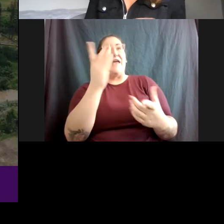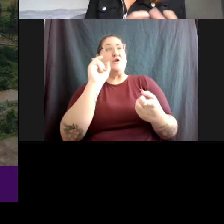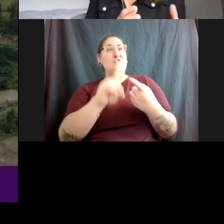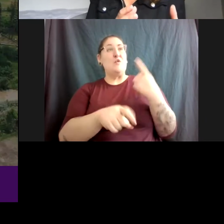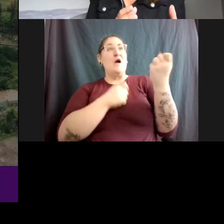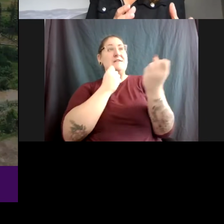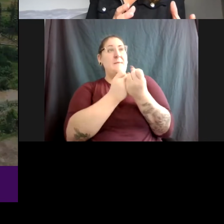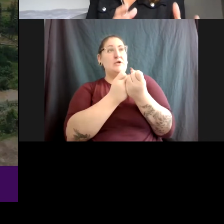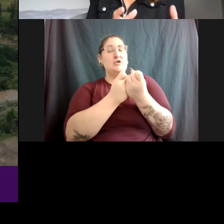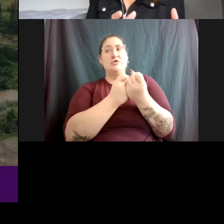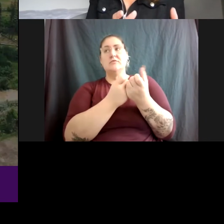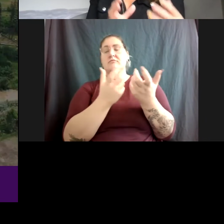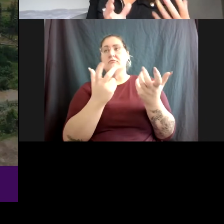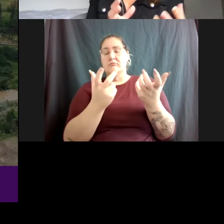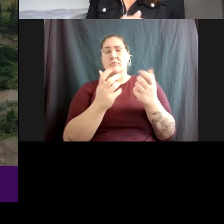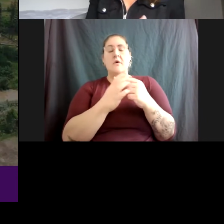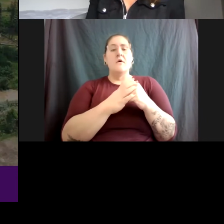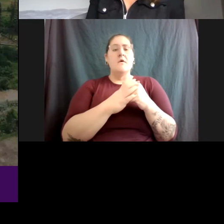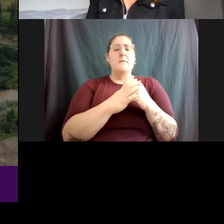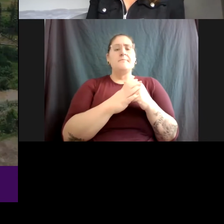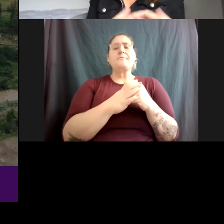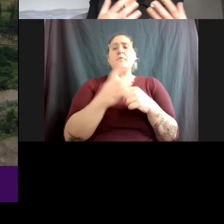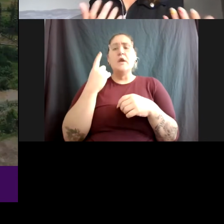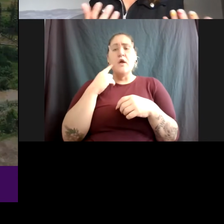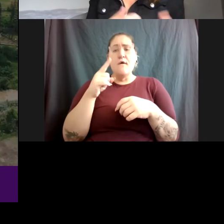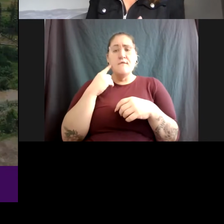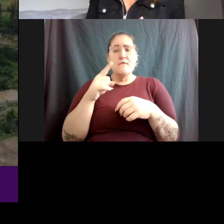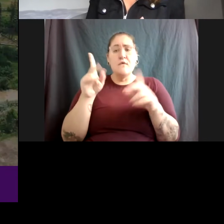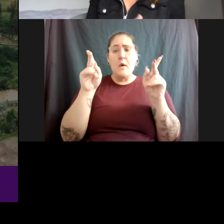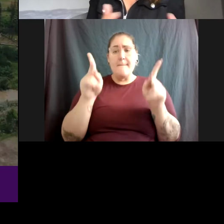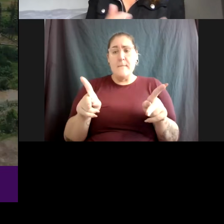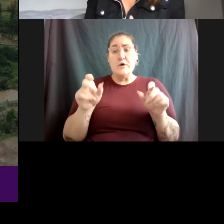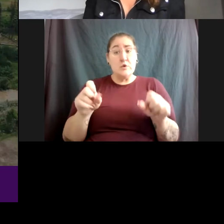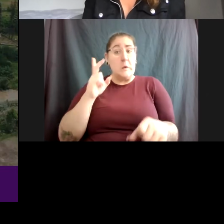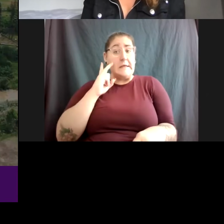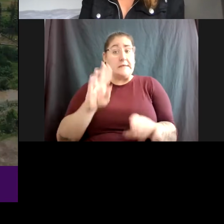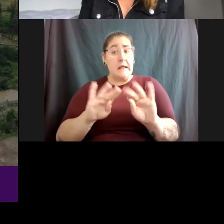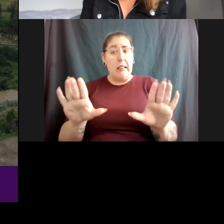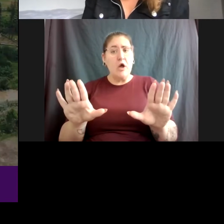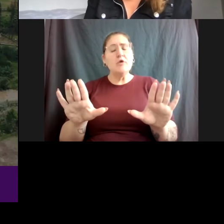at this, from a sighted perspective, it looks like three pieces of text, it does not look